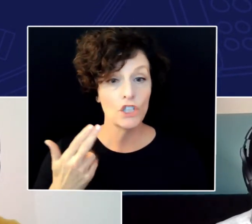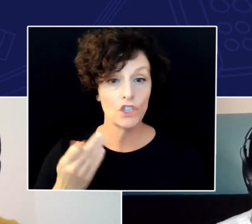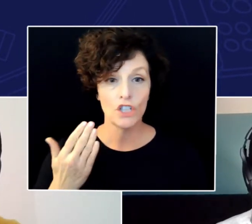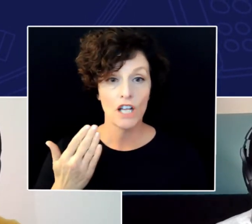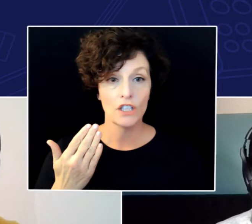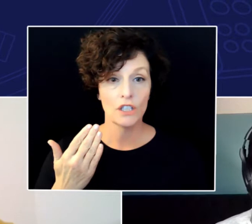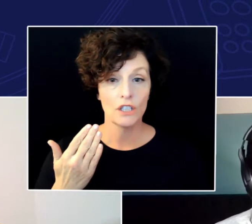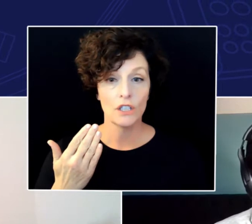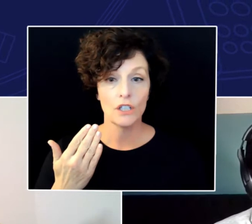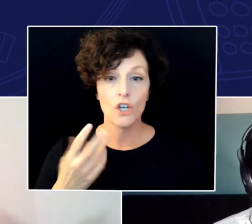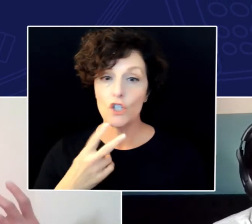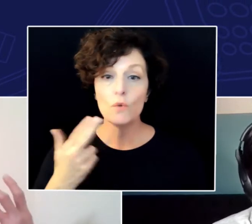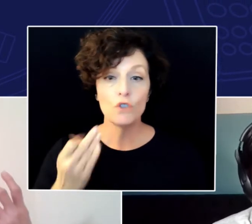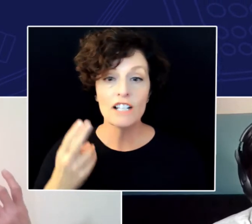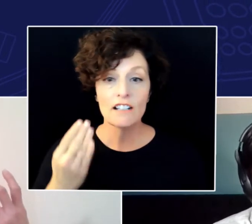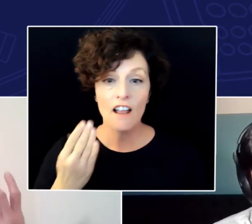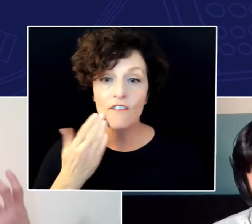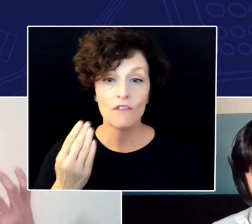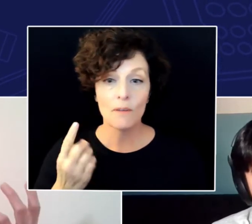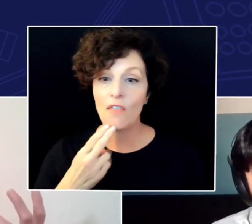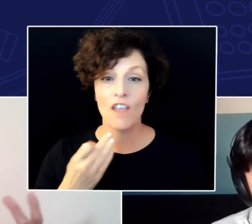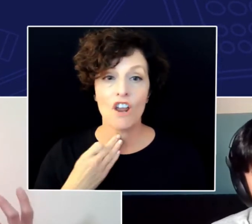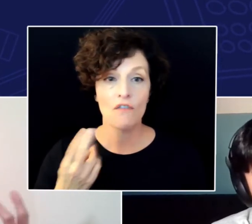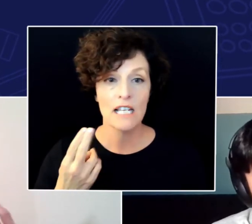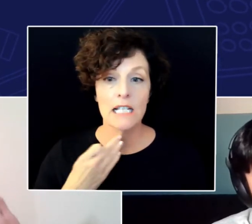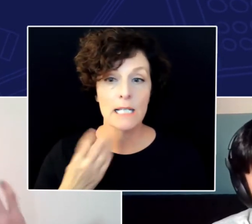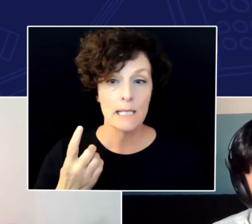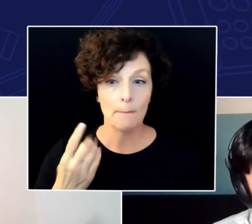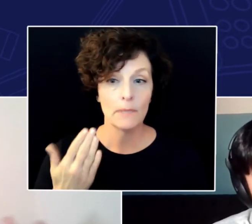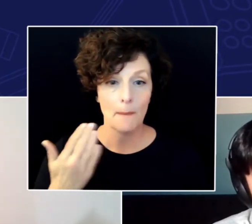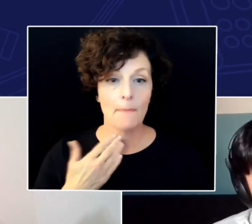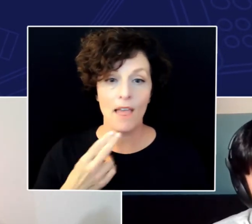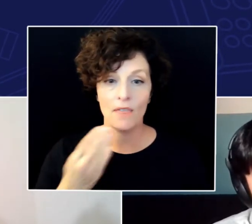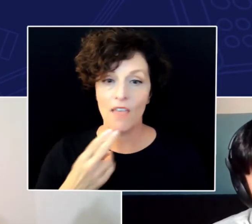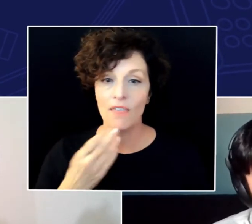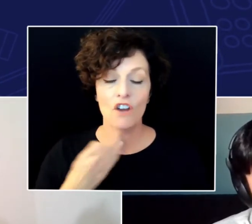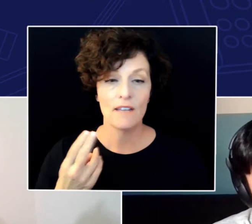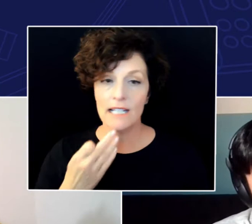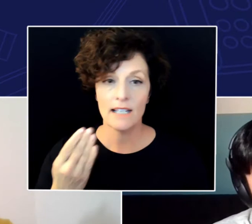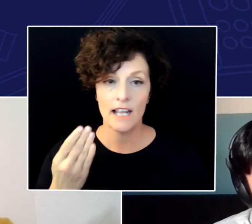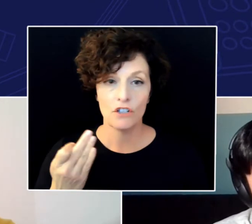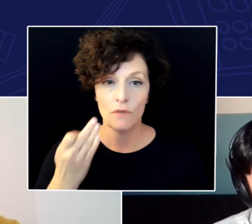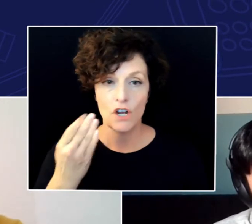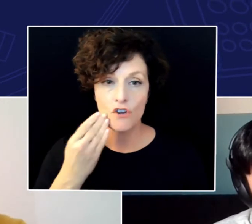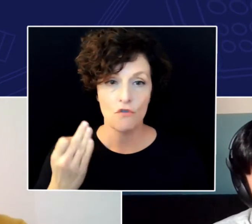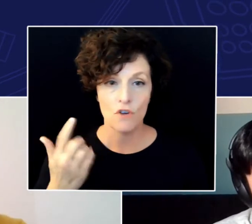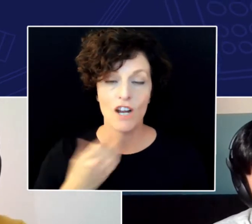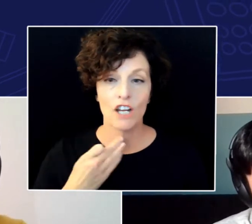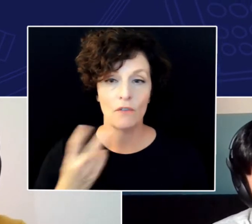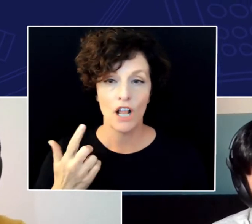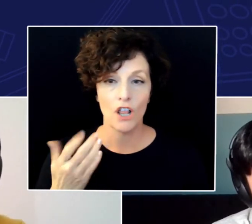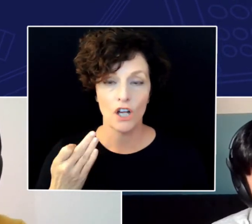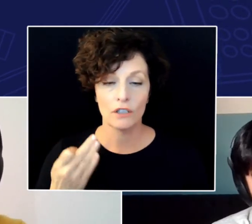Or just -- you just confirmed that there is a symptom and then there is sensorineural hearing loss?